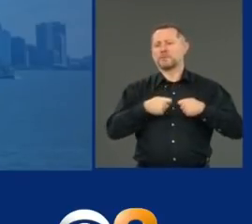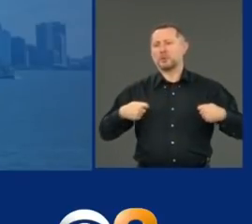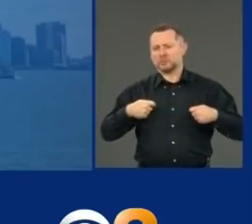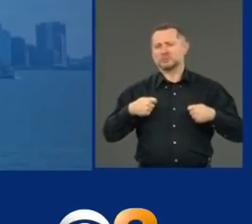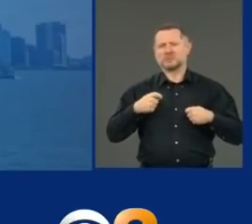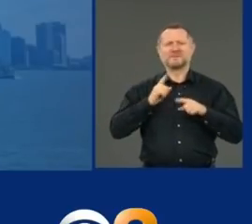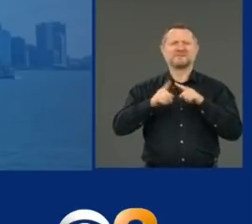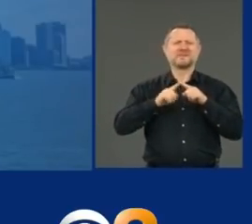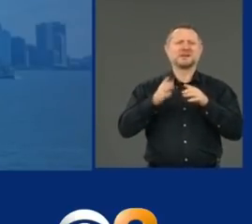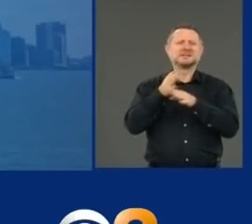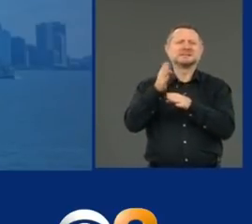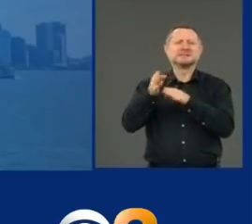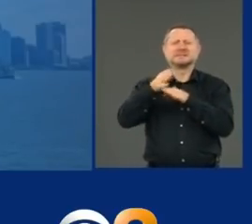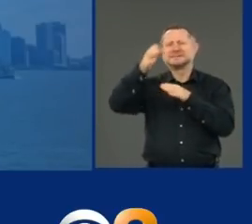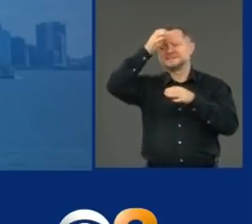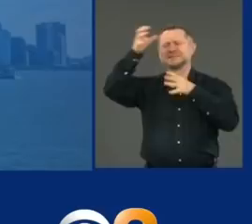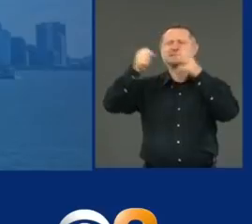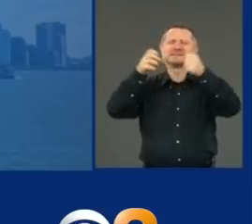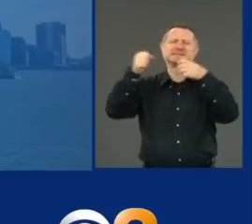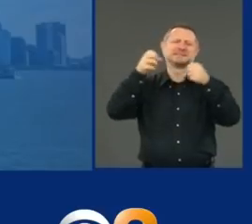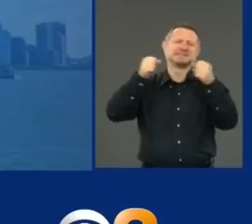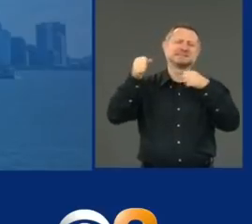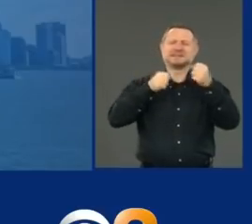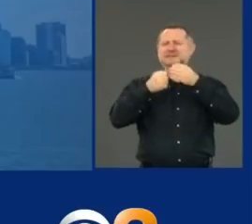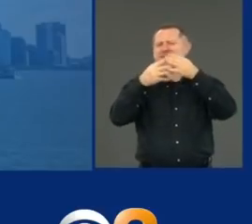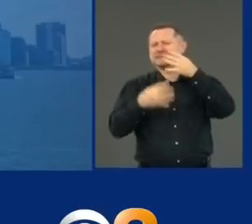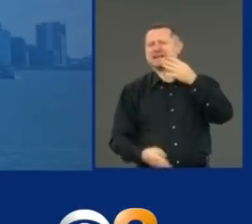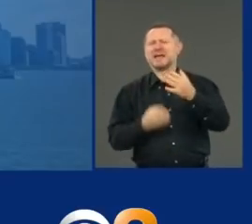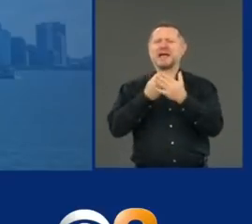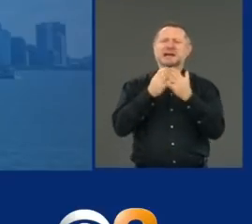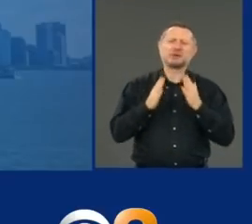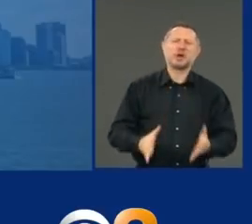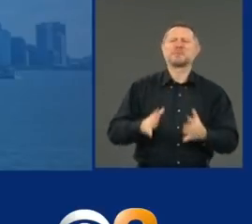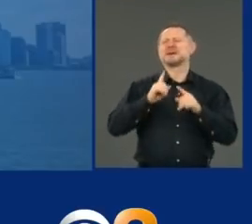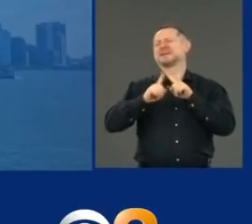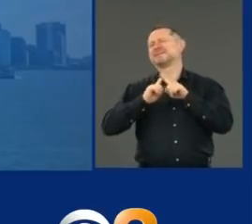COMMISSION FOR US WITH HOW DO WE LEARN FROM THIS AND HOW DO